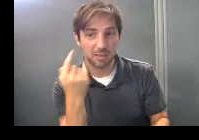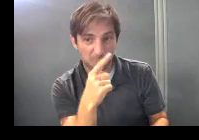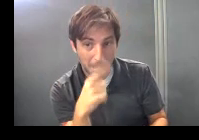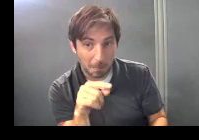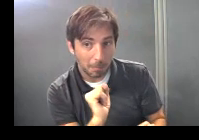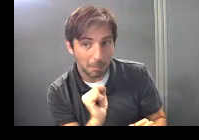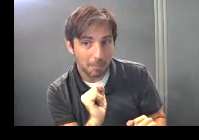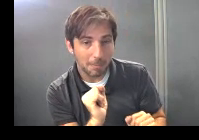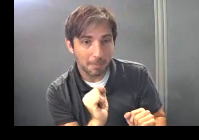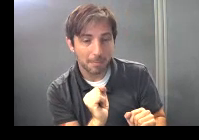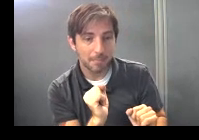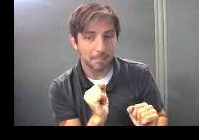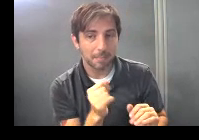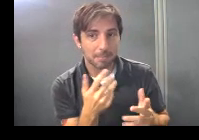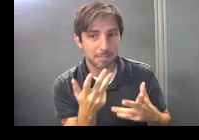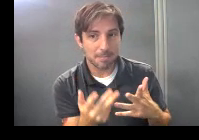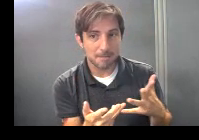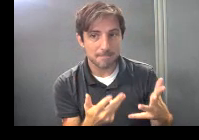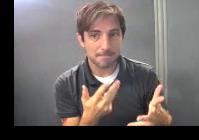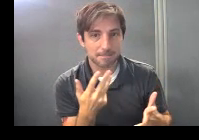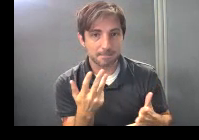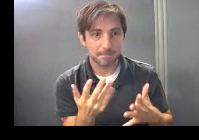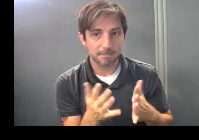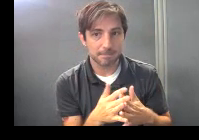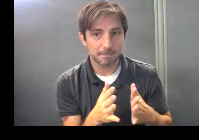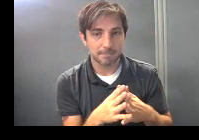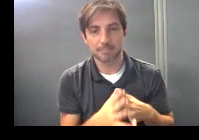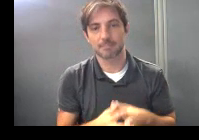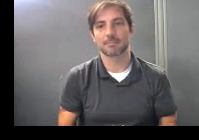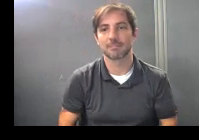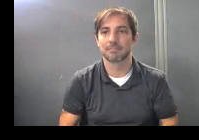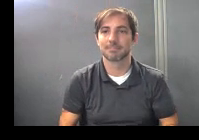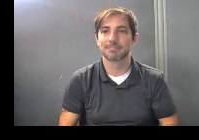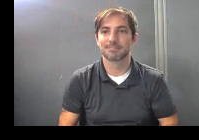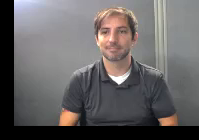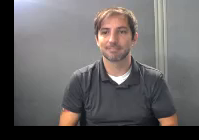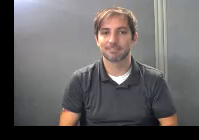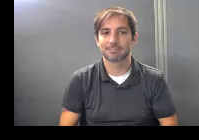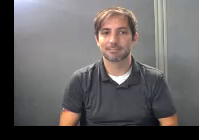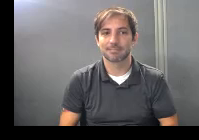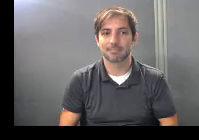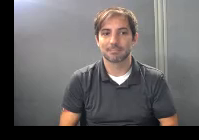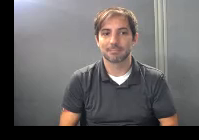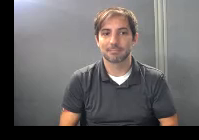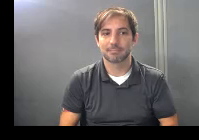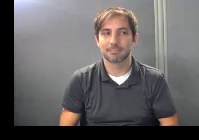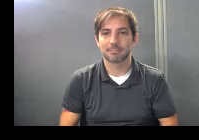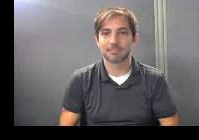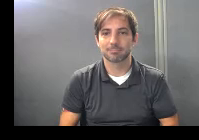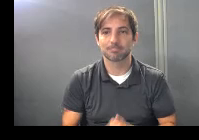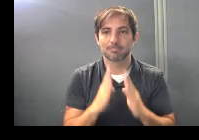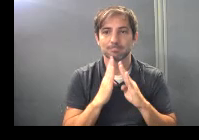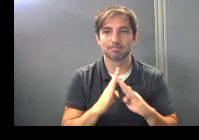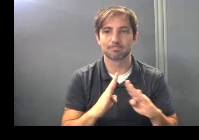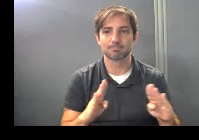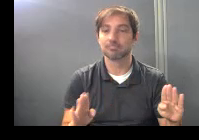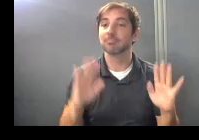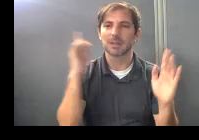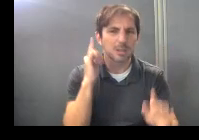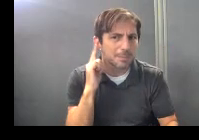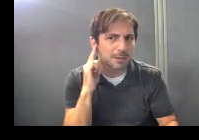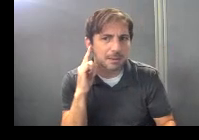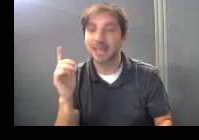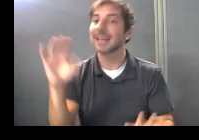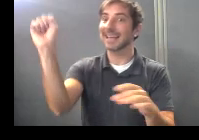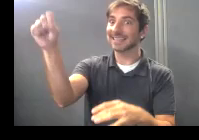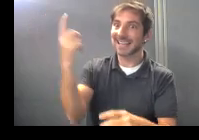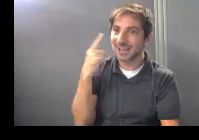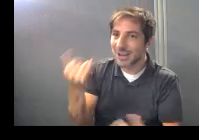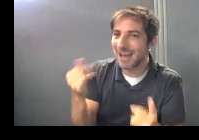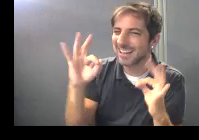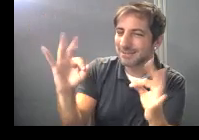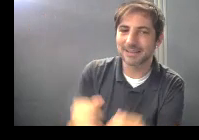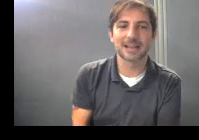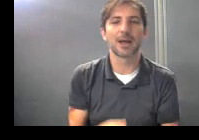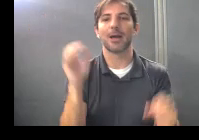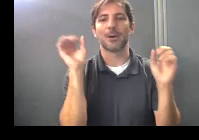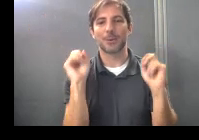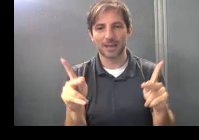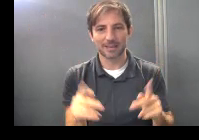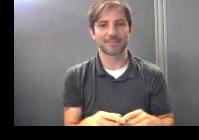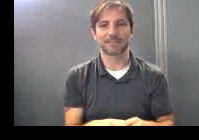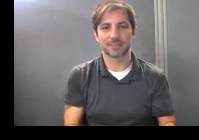I'M GINNY SANDERS. THANK YOU FOR JOINING THE MORNING MEET UP